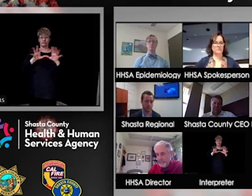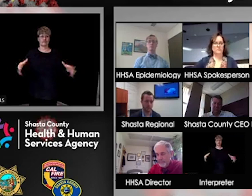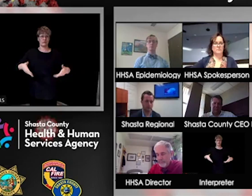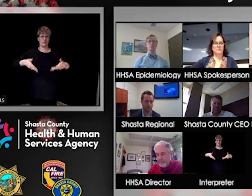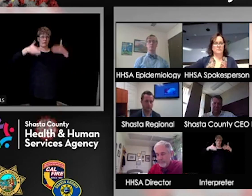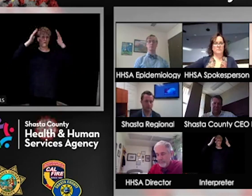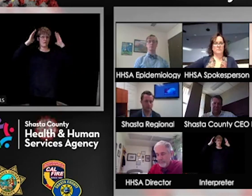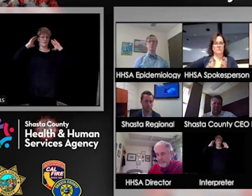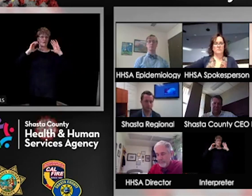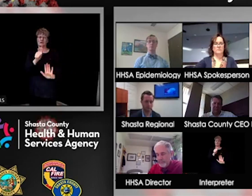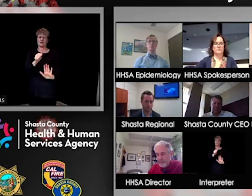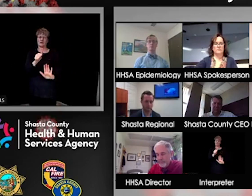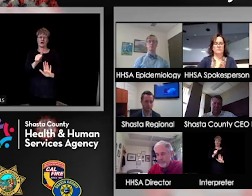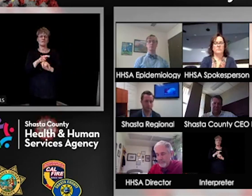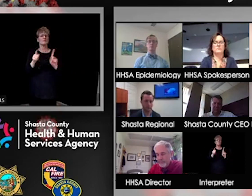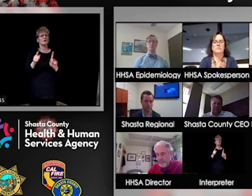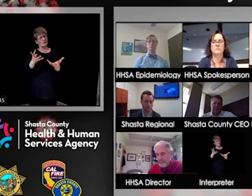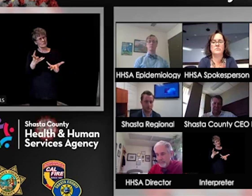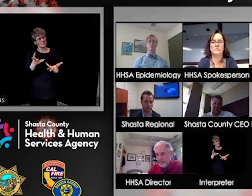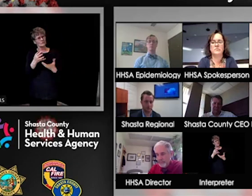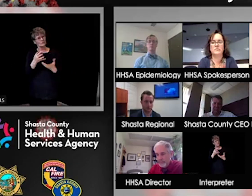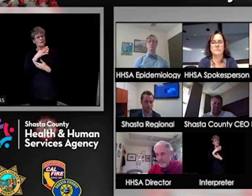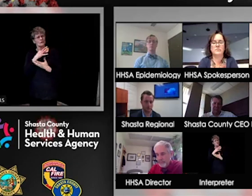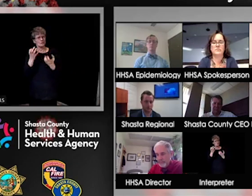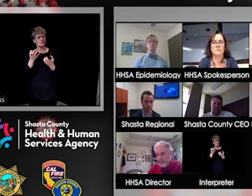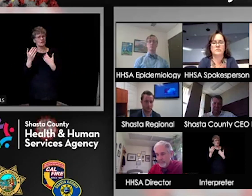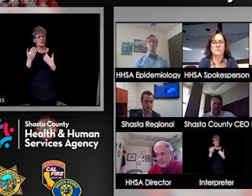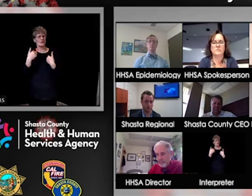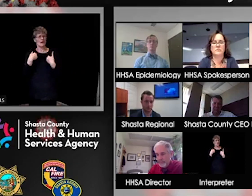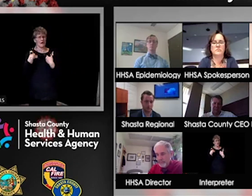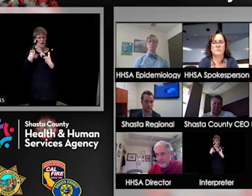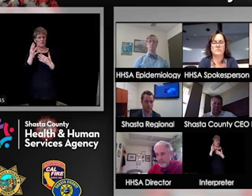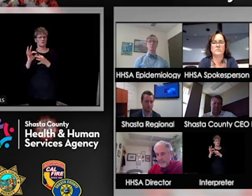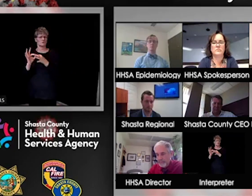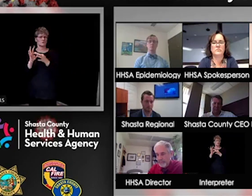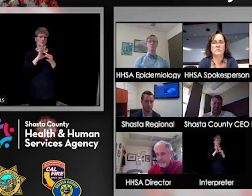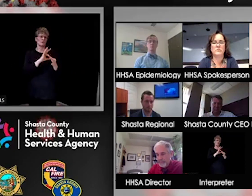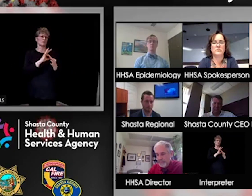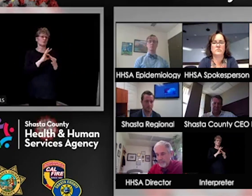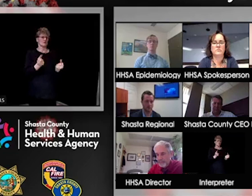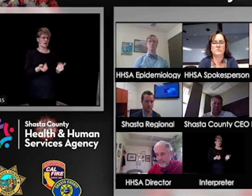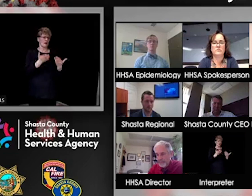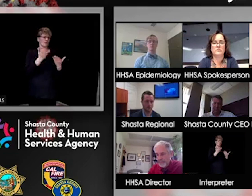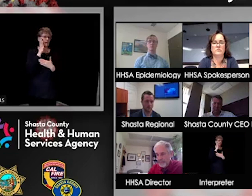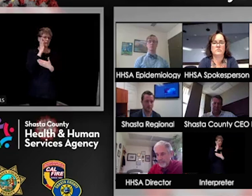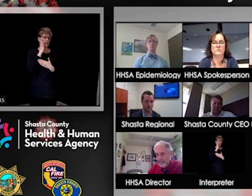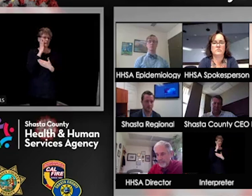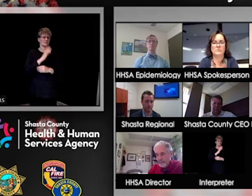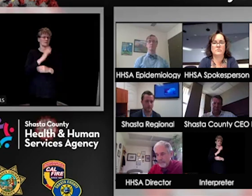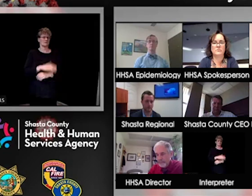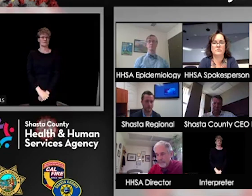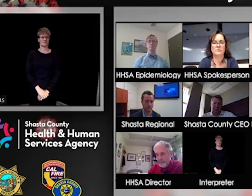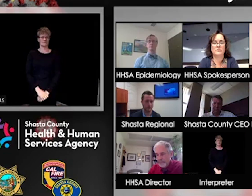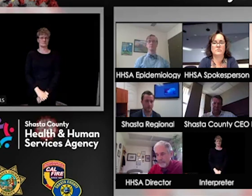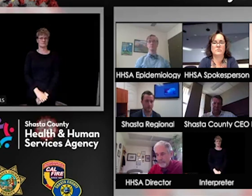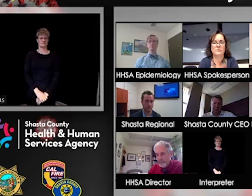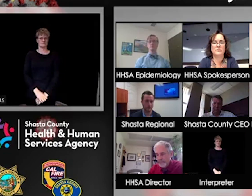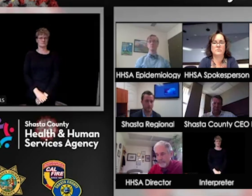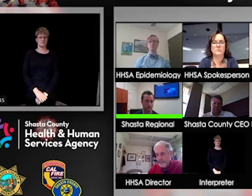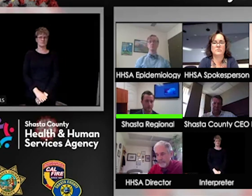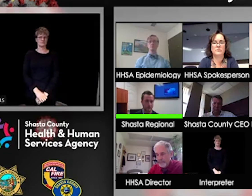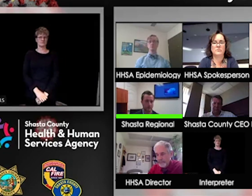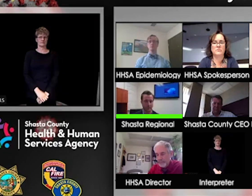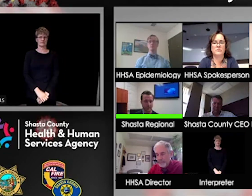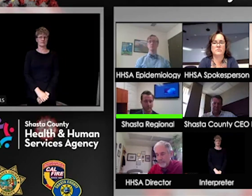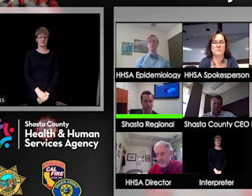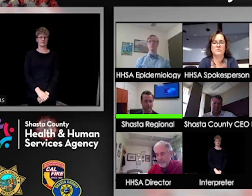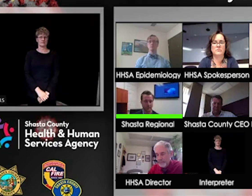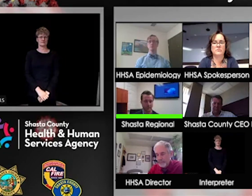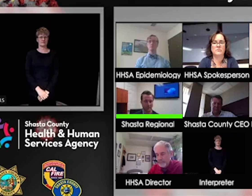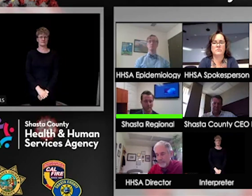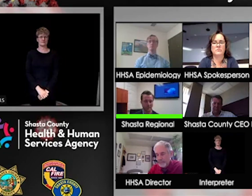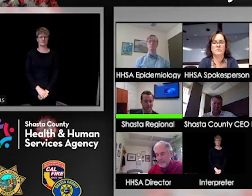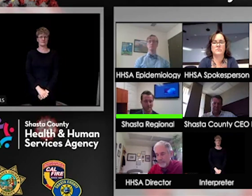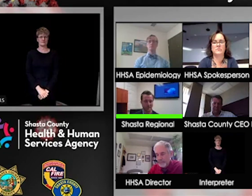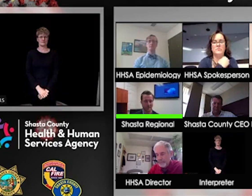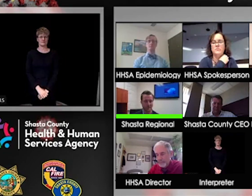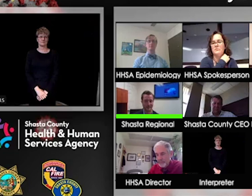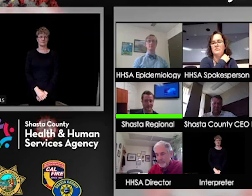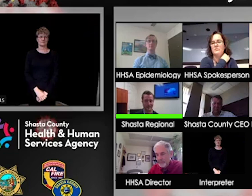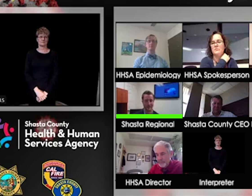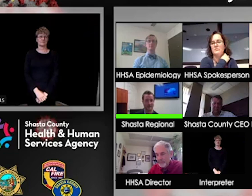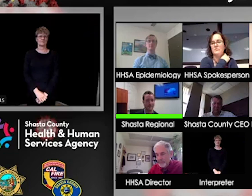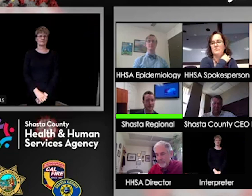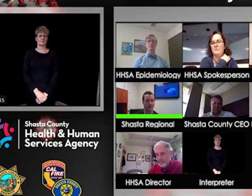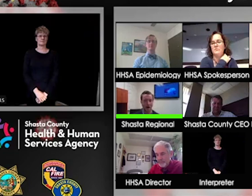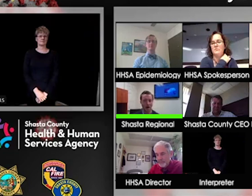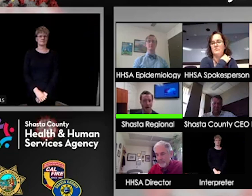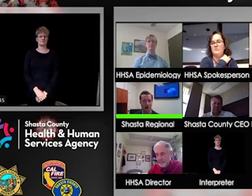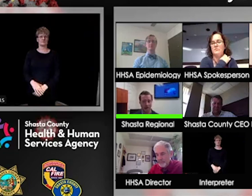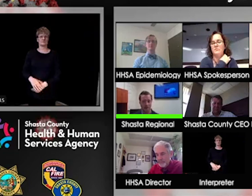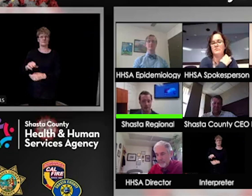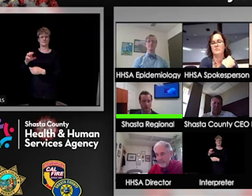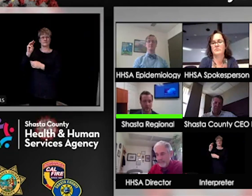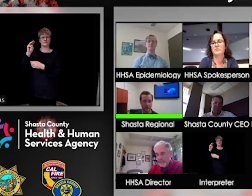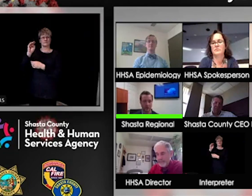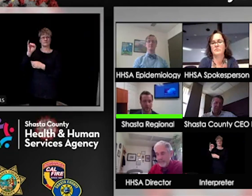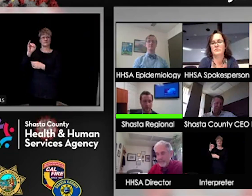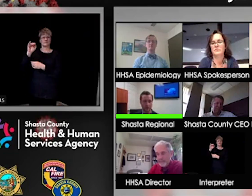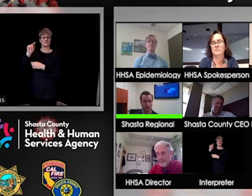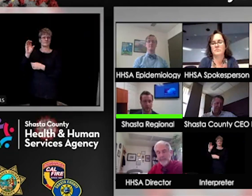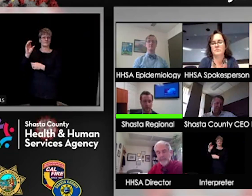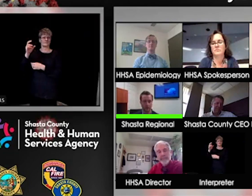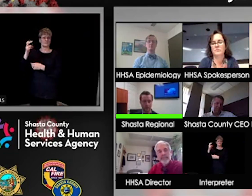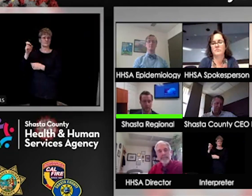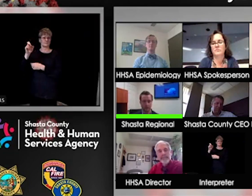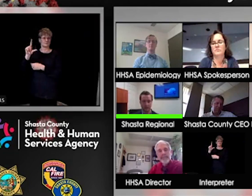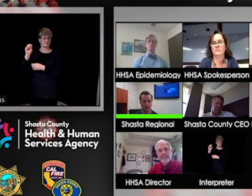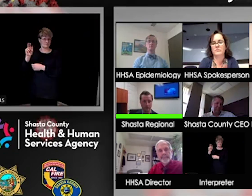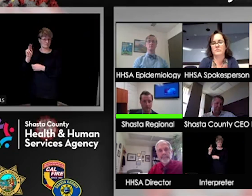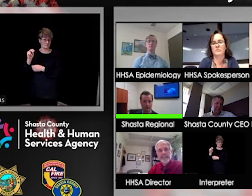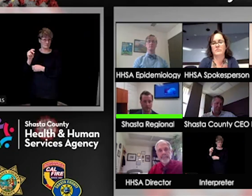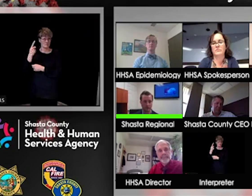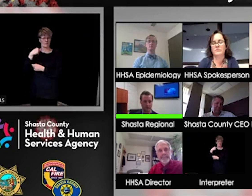I would really like to get that information. So for preparation for us, like we said, over